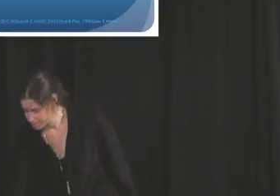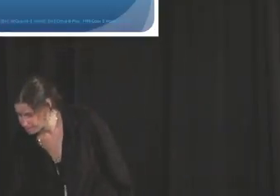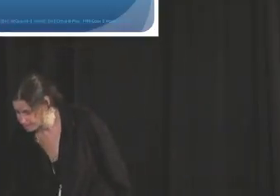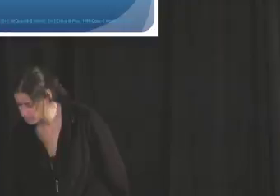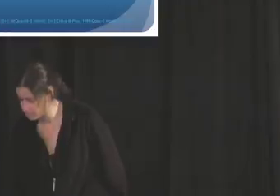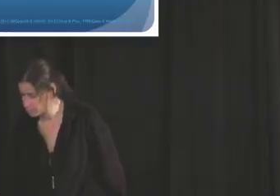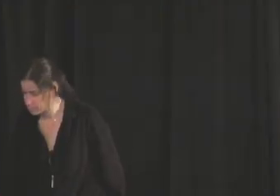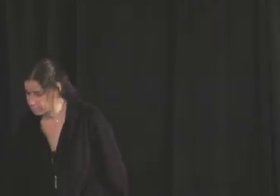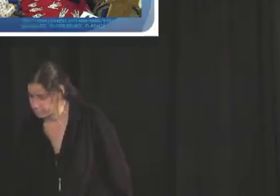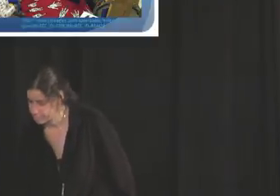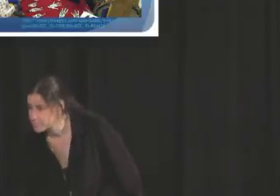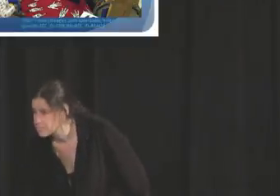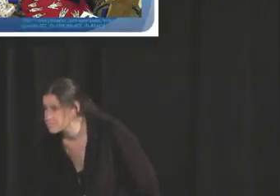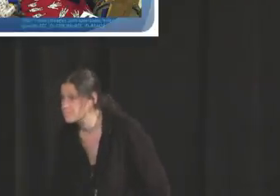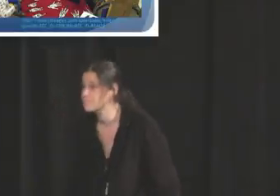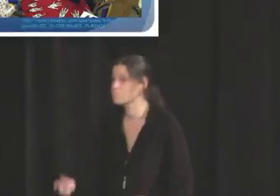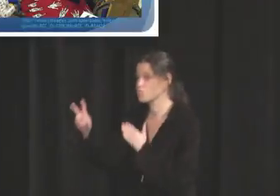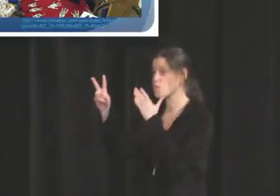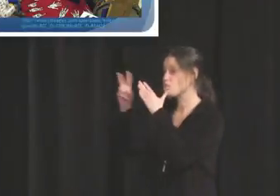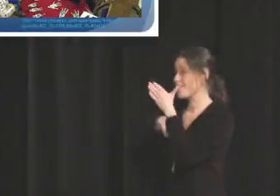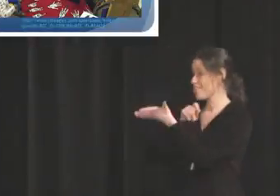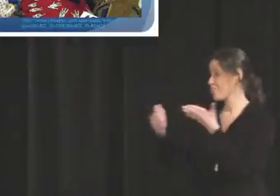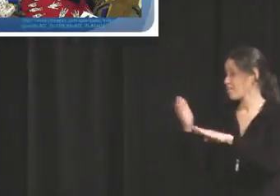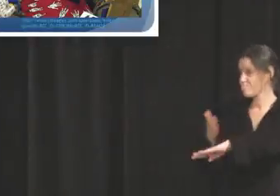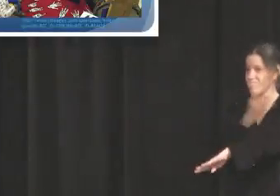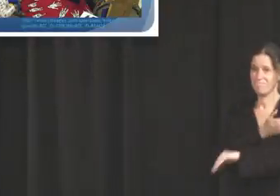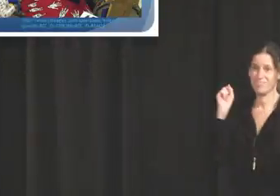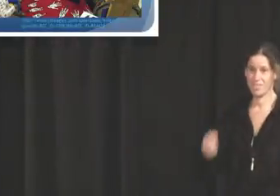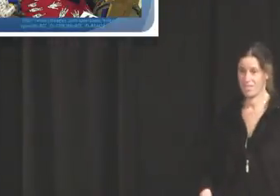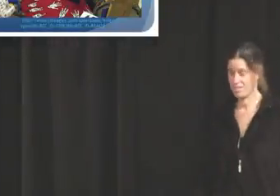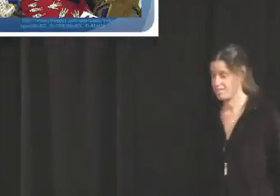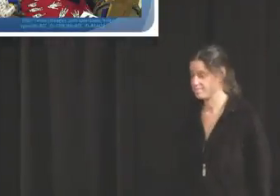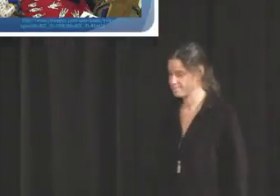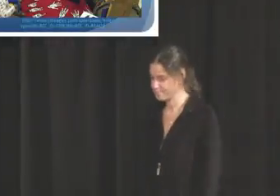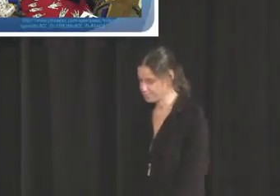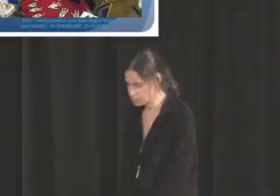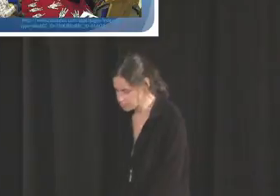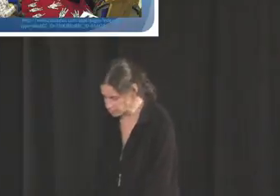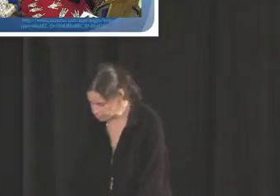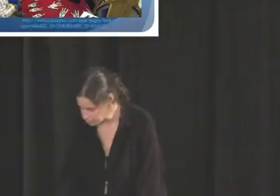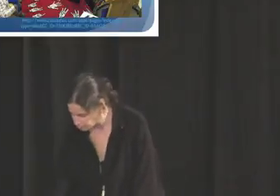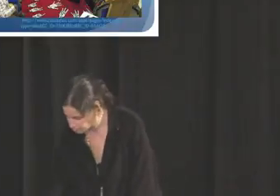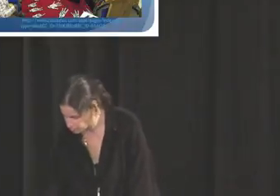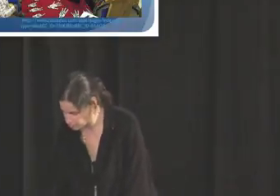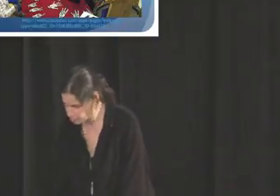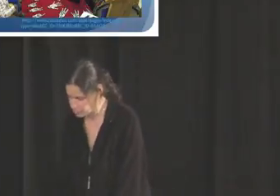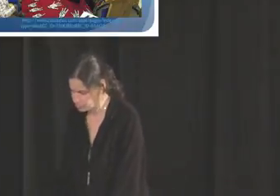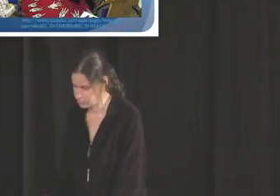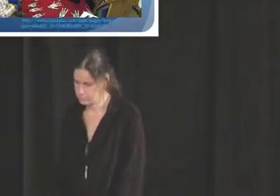that can make a difference. It means their literacy skills, particularly their reading and writing skills